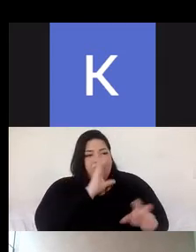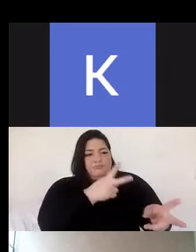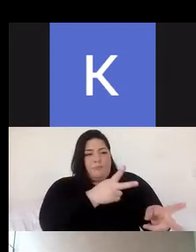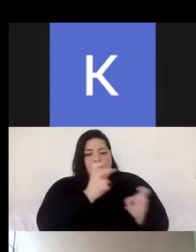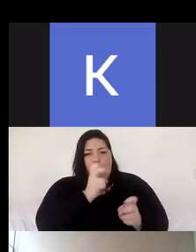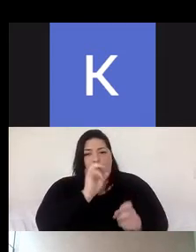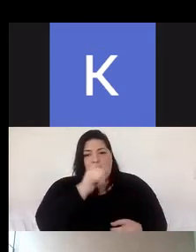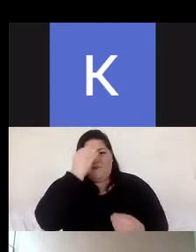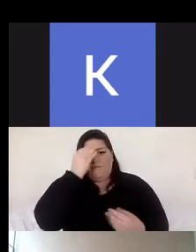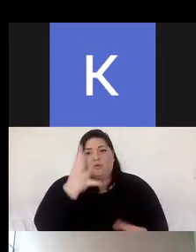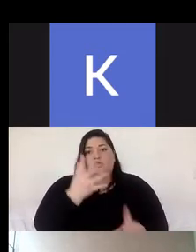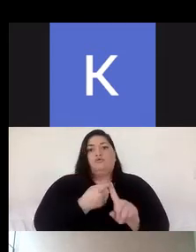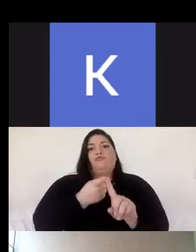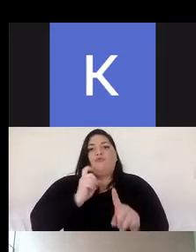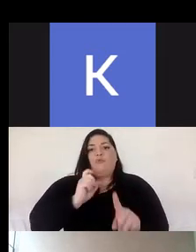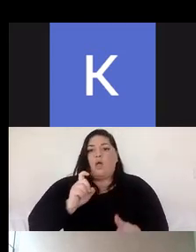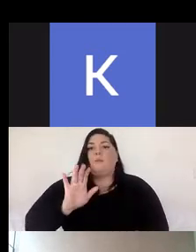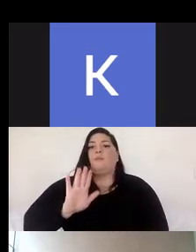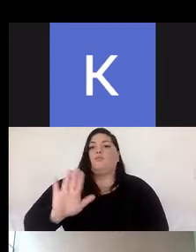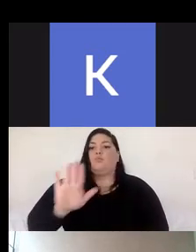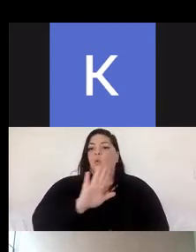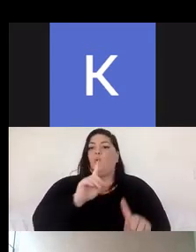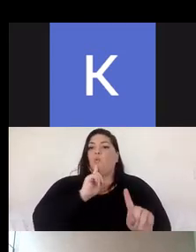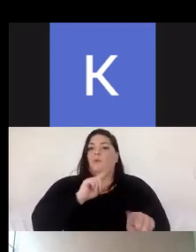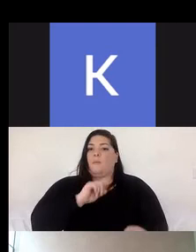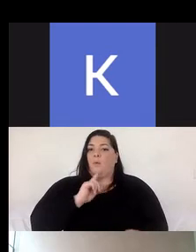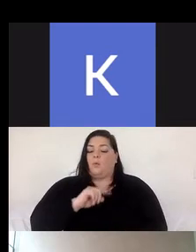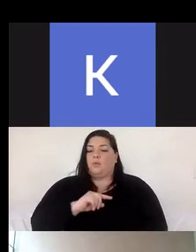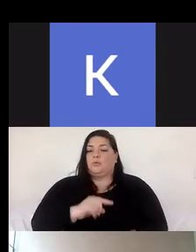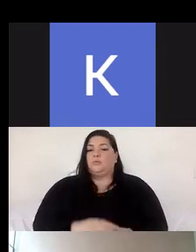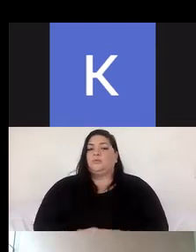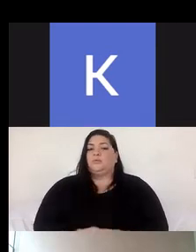of your reports and send that along